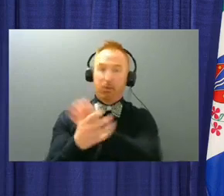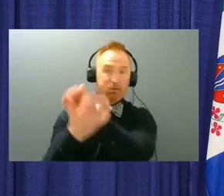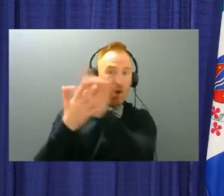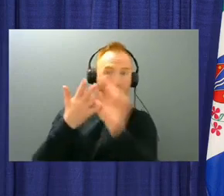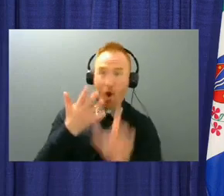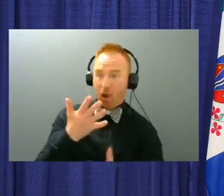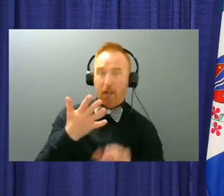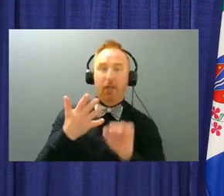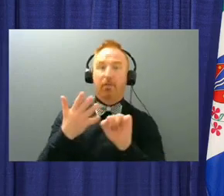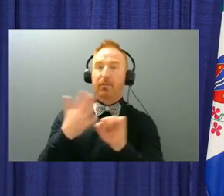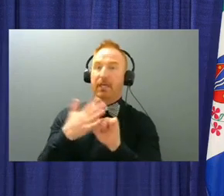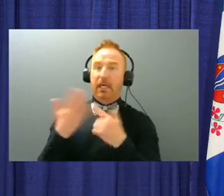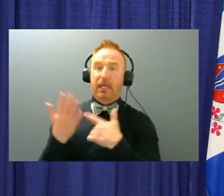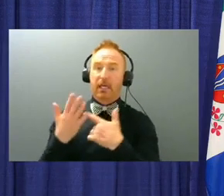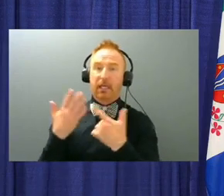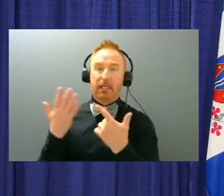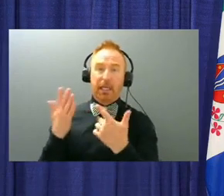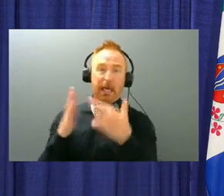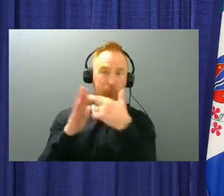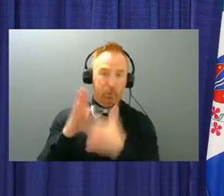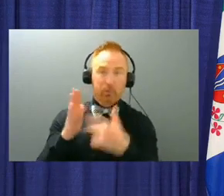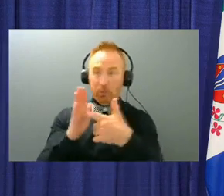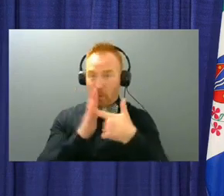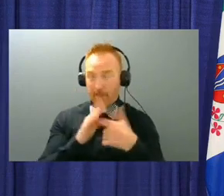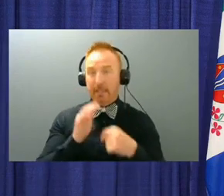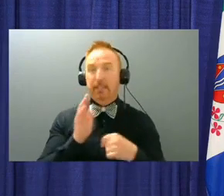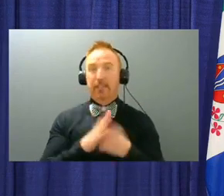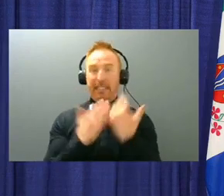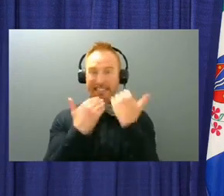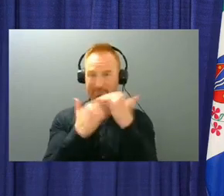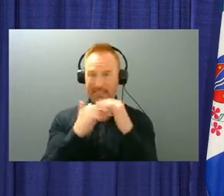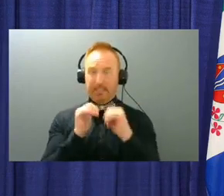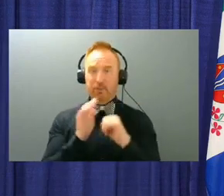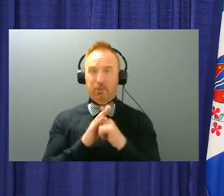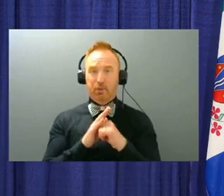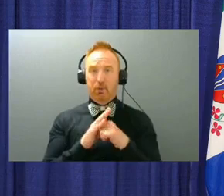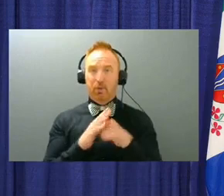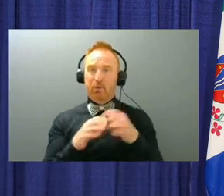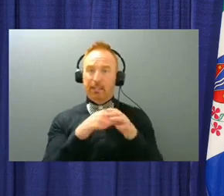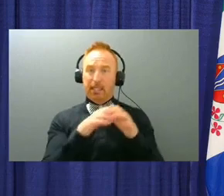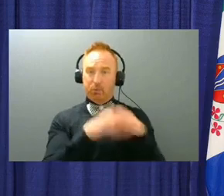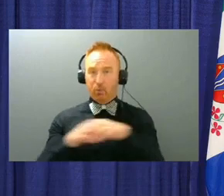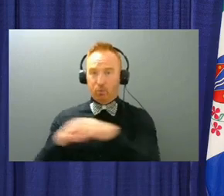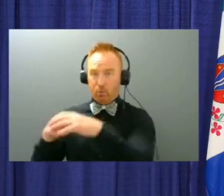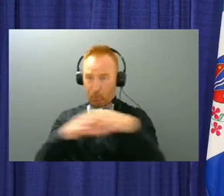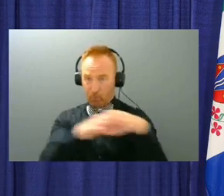measures, including limiting it to containable groups.